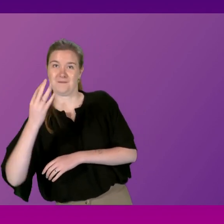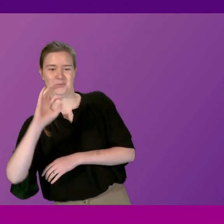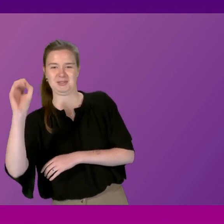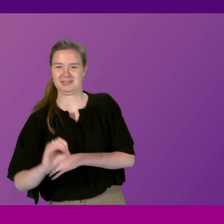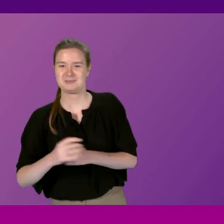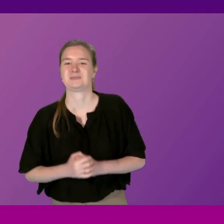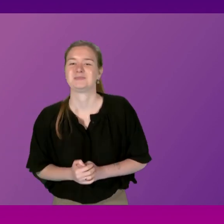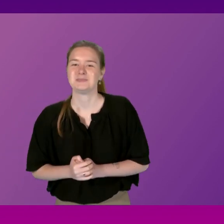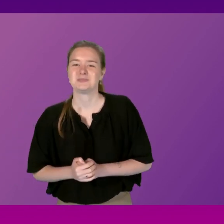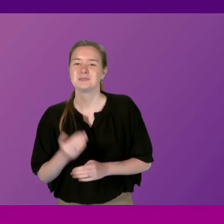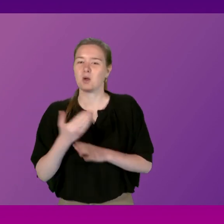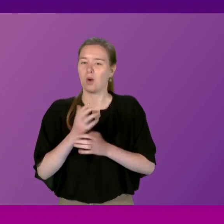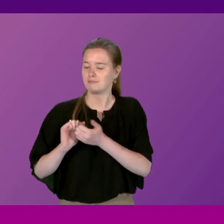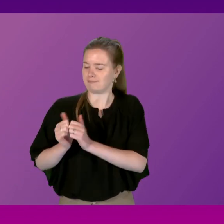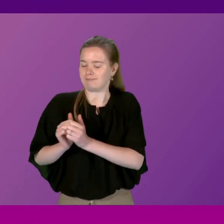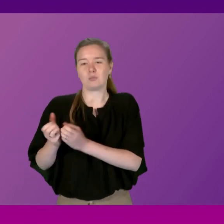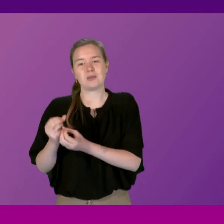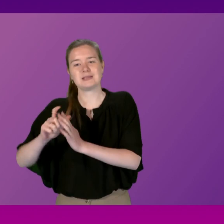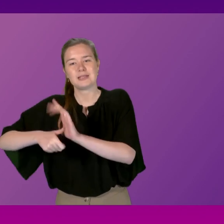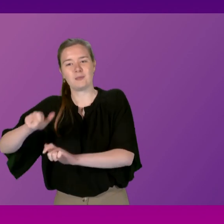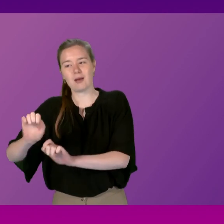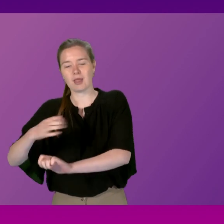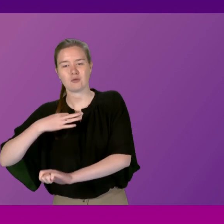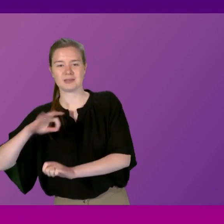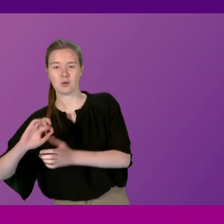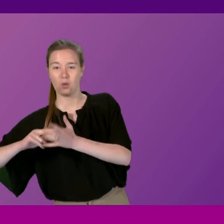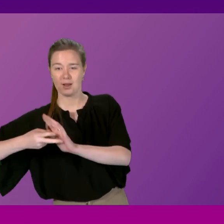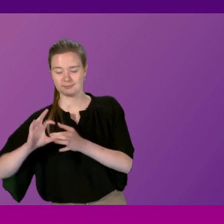We work closely with disabled people and their representative organisations to ensure that